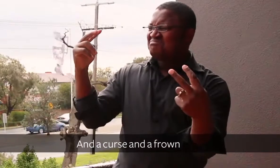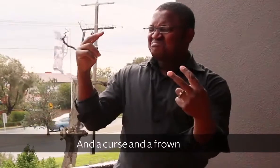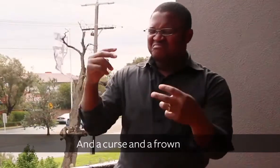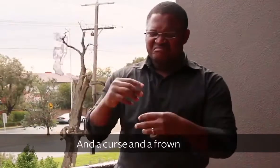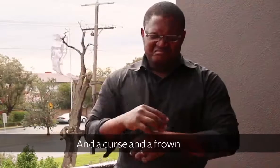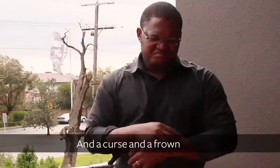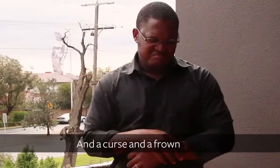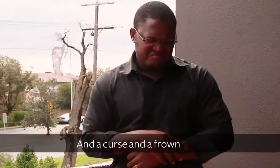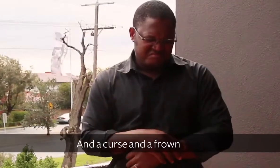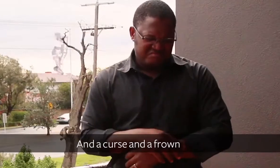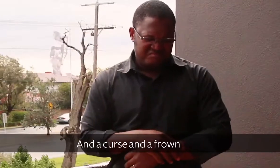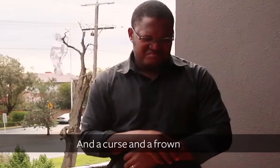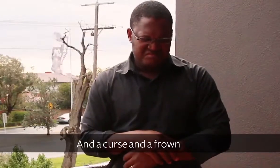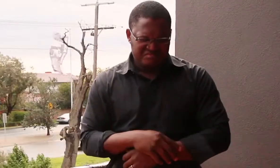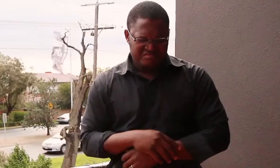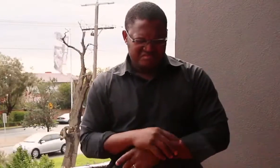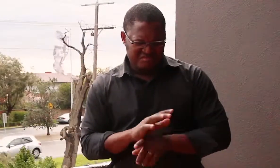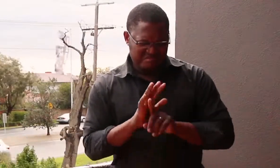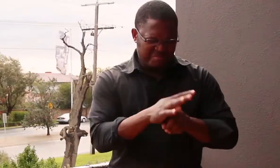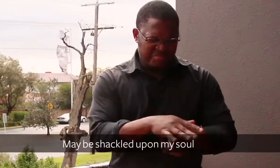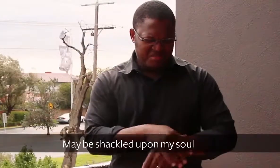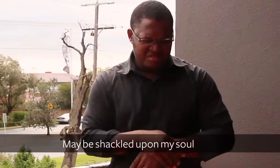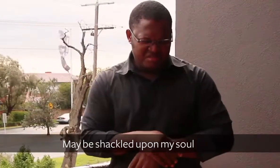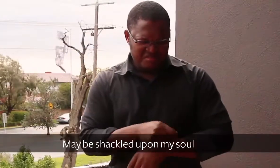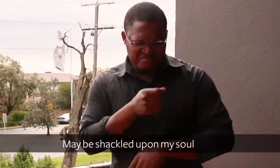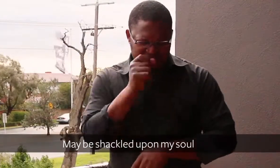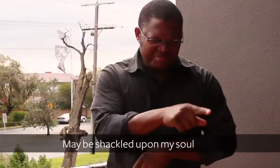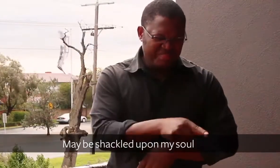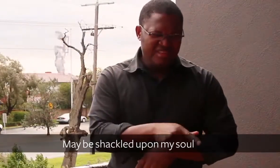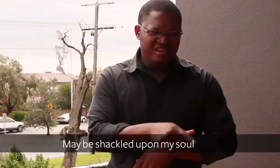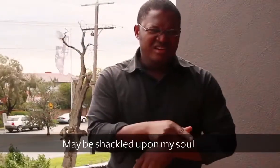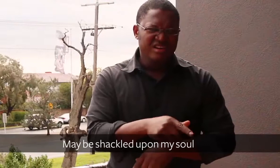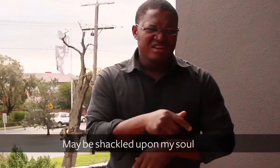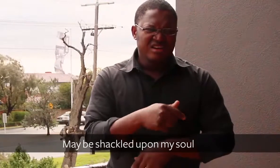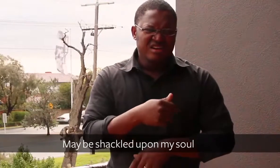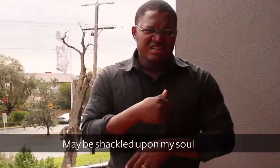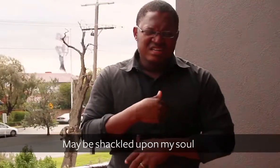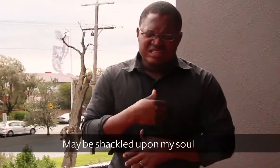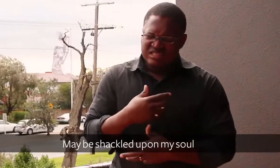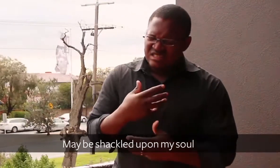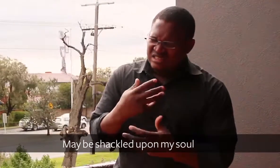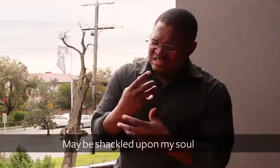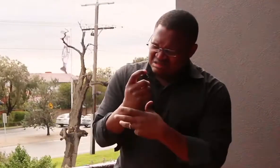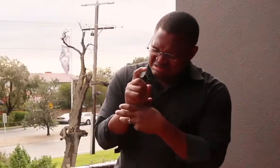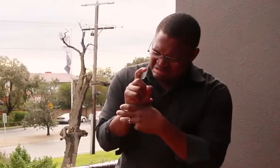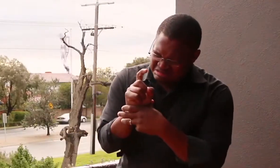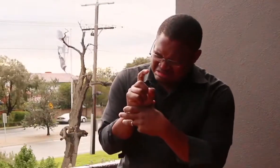and a curse and a frown may be shackled upon my soul,